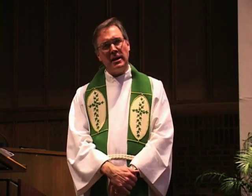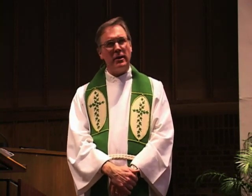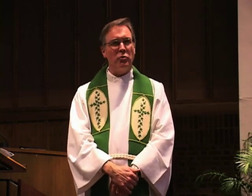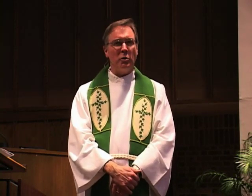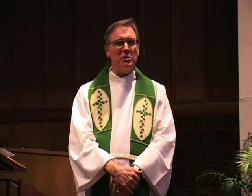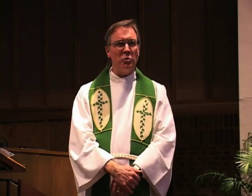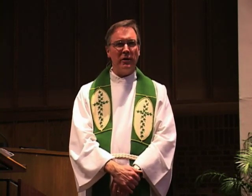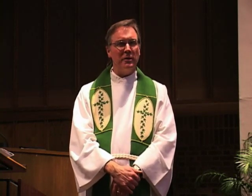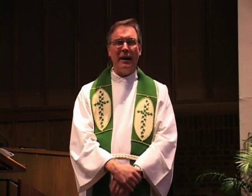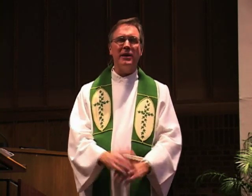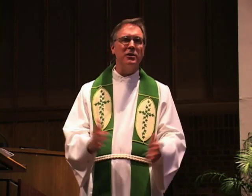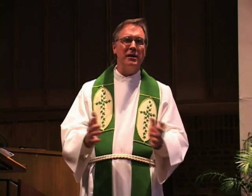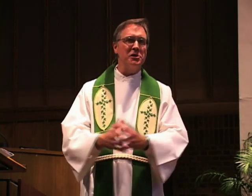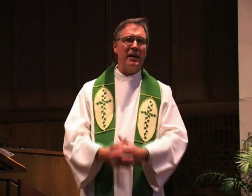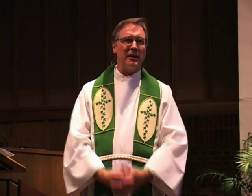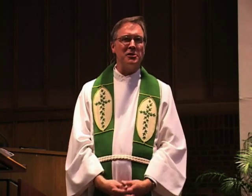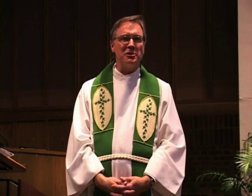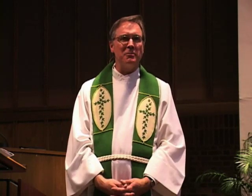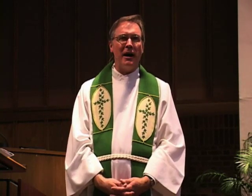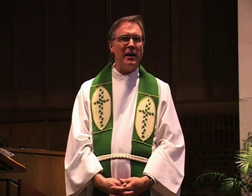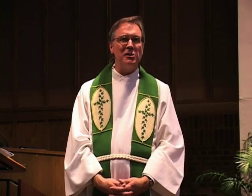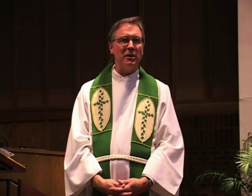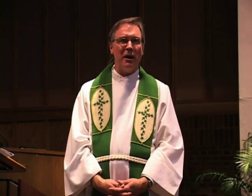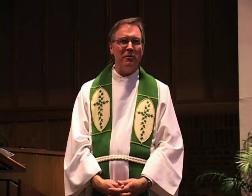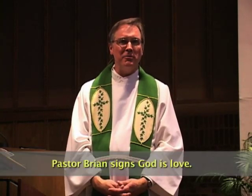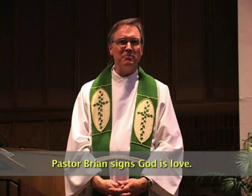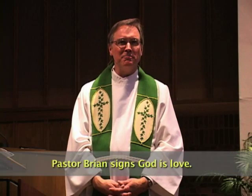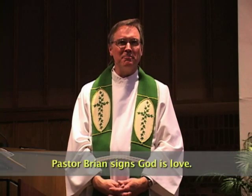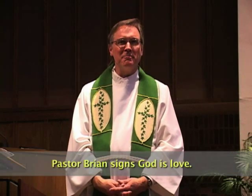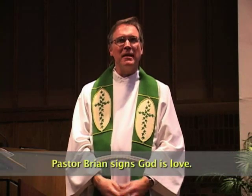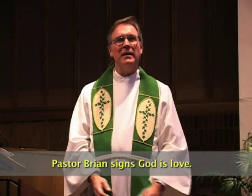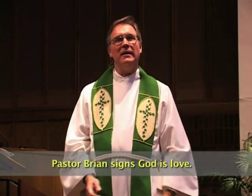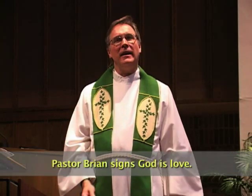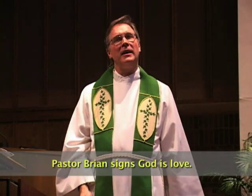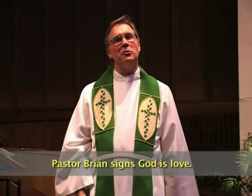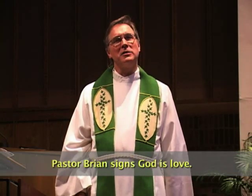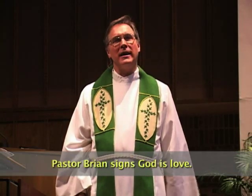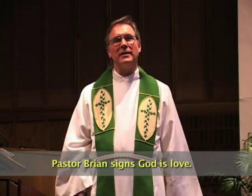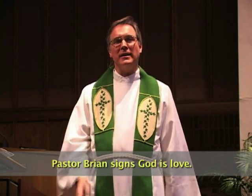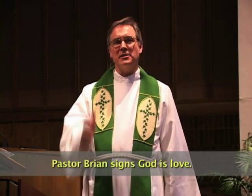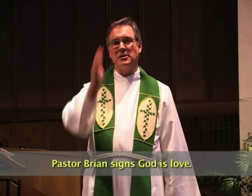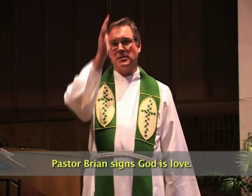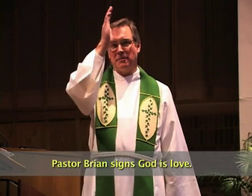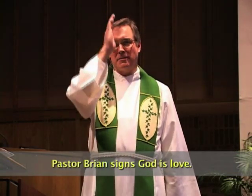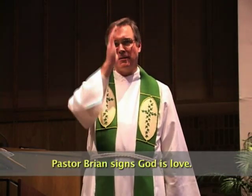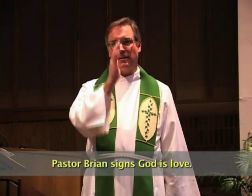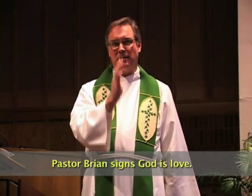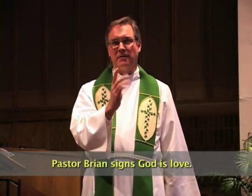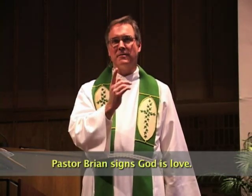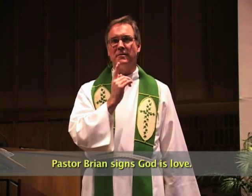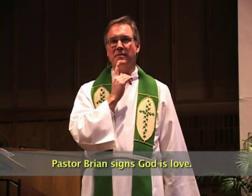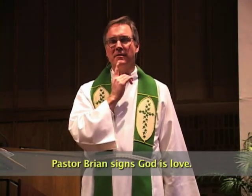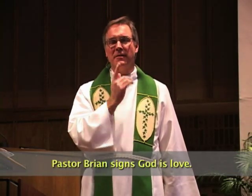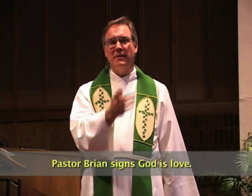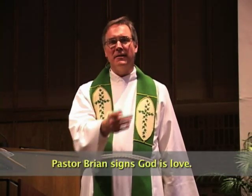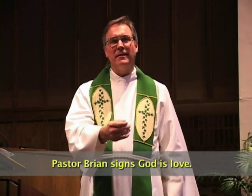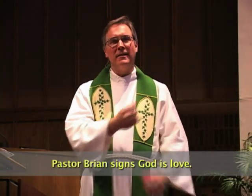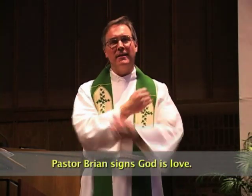set of words with you, actually a sentence, God is love. [Caption: Pastor Brian signs God is love] Brian: It goes like this [Starting at chest height, Brian raises his right hand with his palm facing to the left. Then he brings it slightly above his forehead and back down again in a swinging motion. He brings his index finger tip to his chin and then